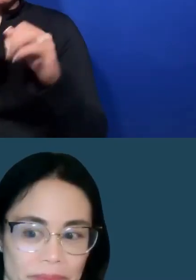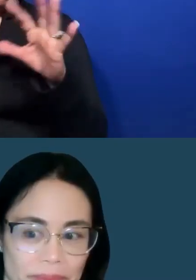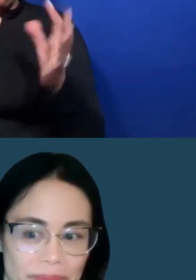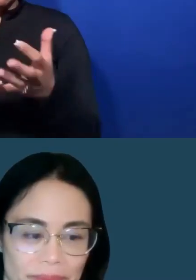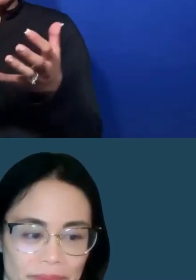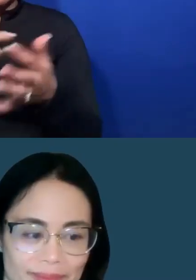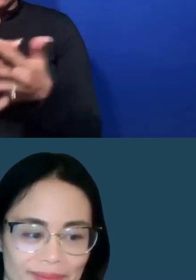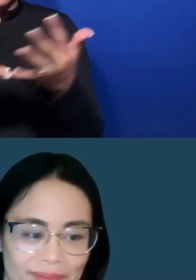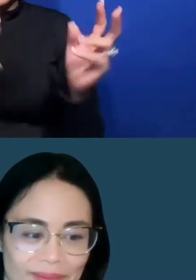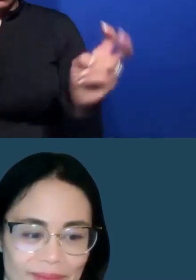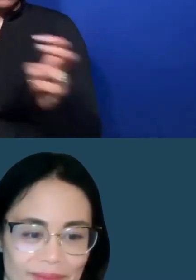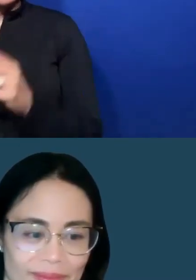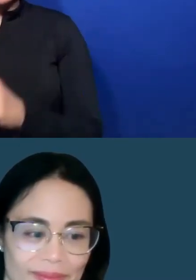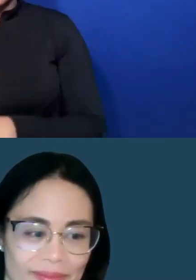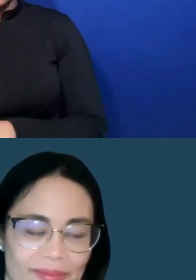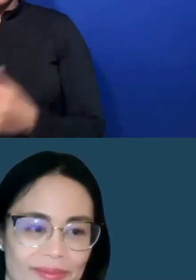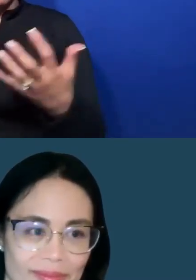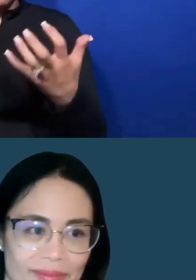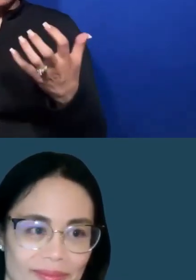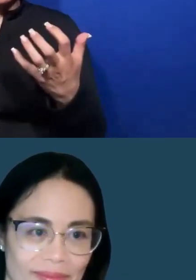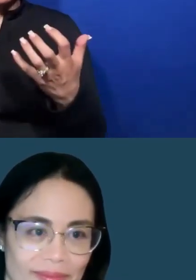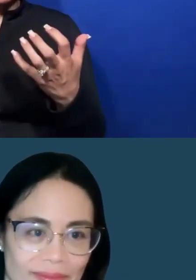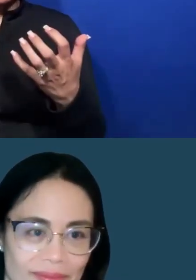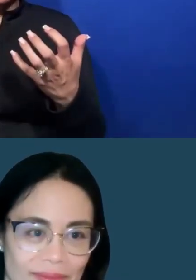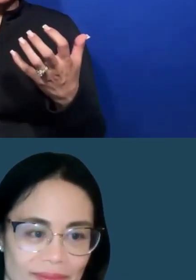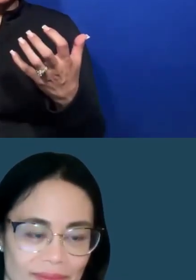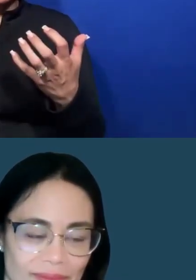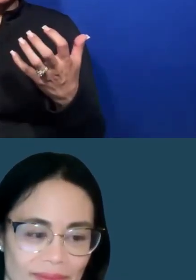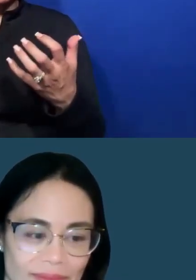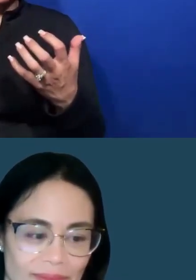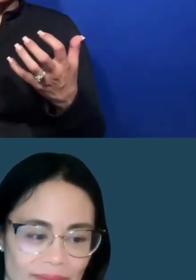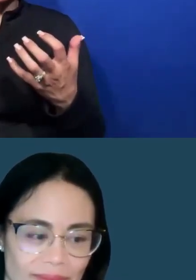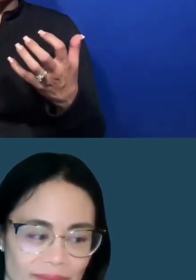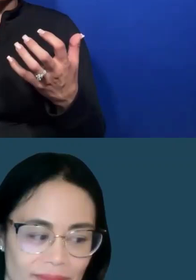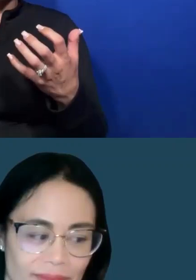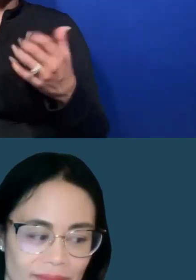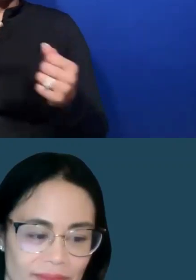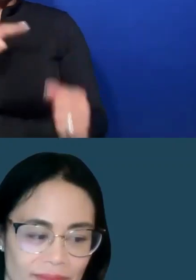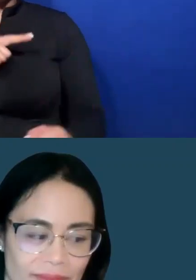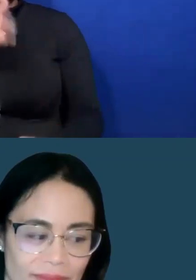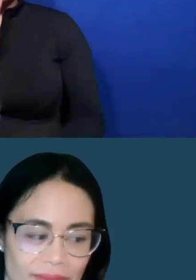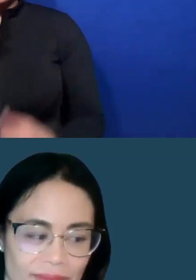And that's why I wanted to to speak today because I want to